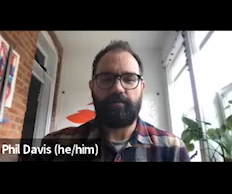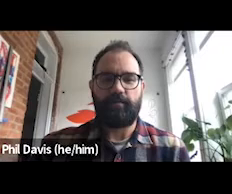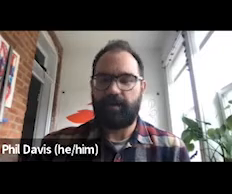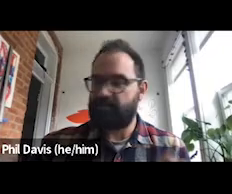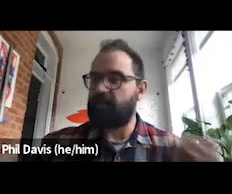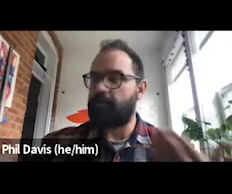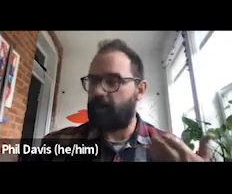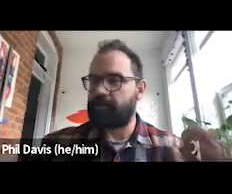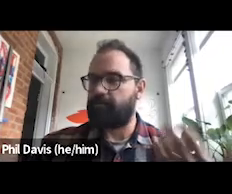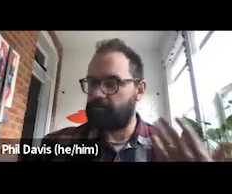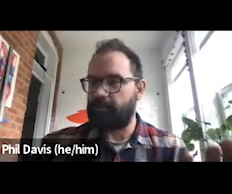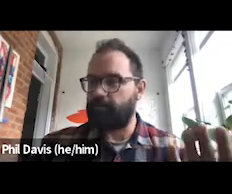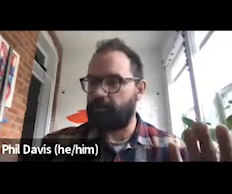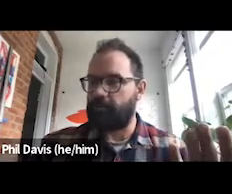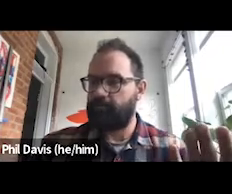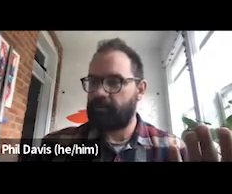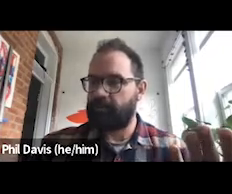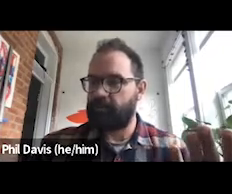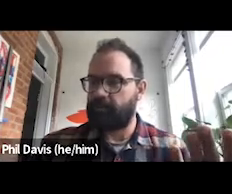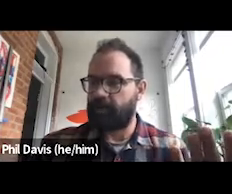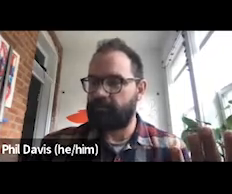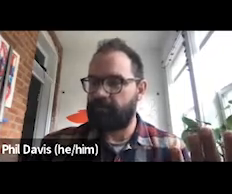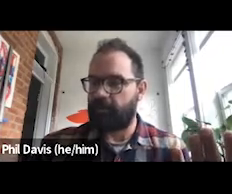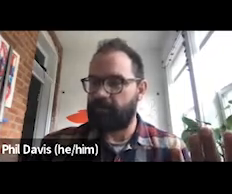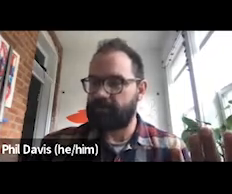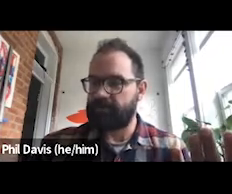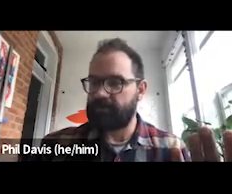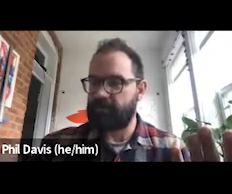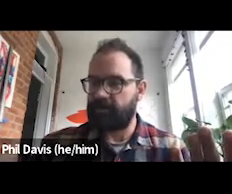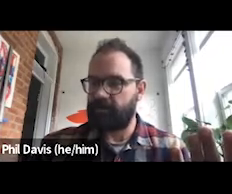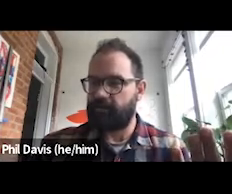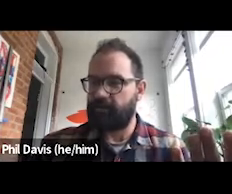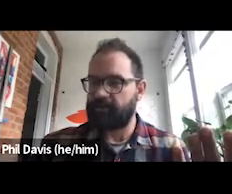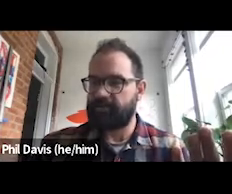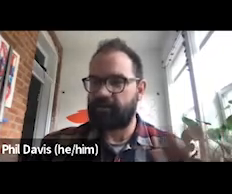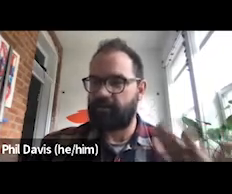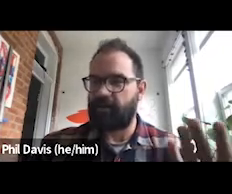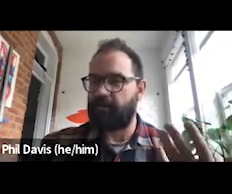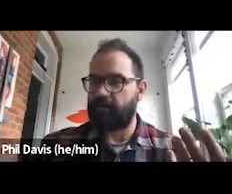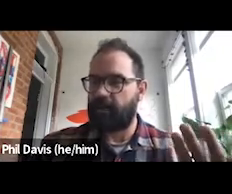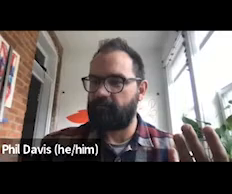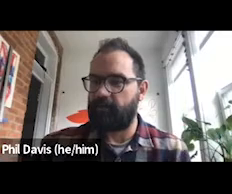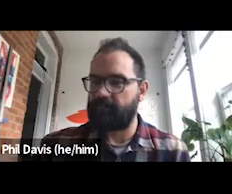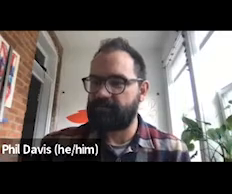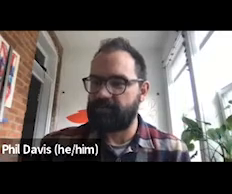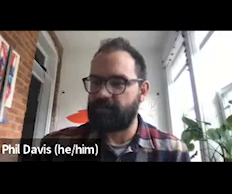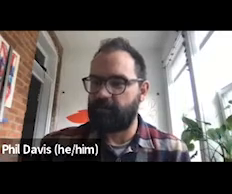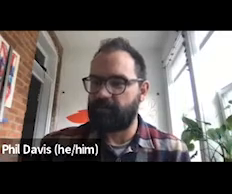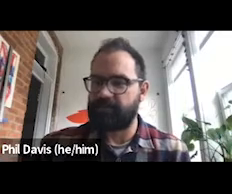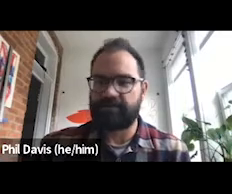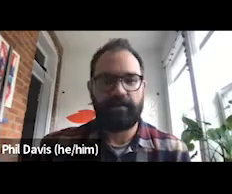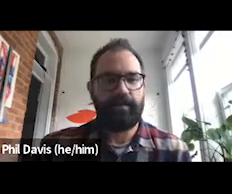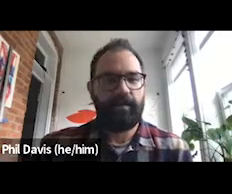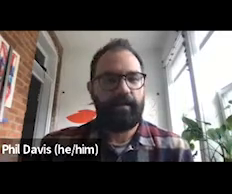But to get to interact with people, get to interact with artists and start a dialogue and have a conversation about this.